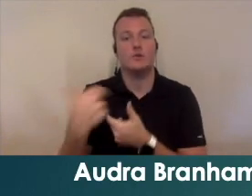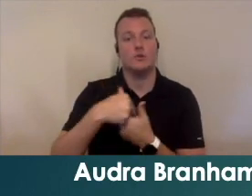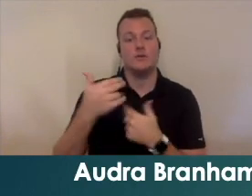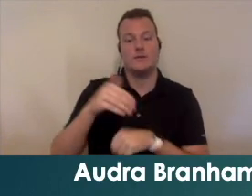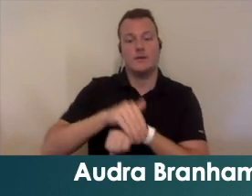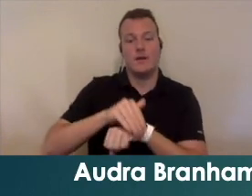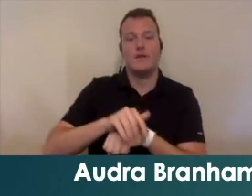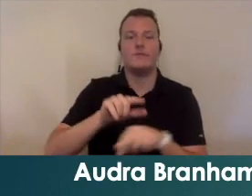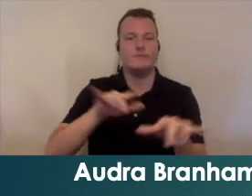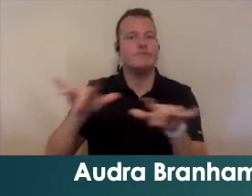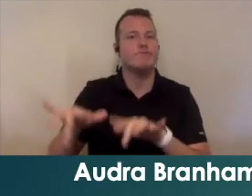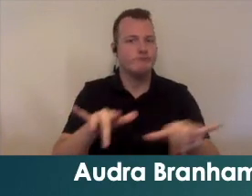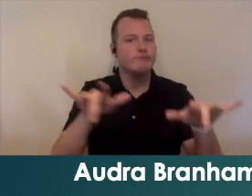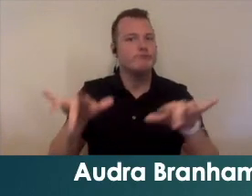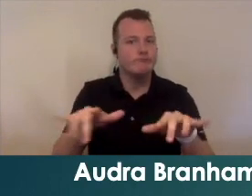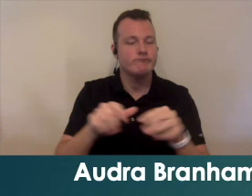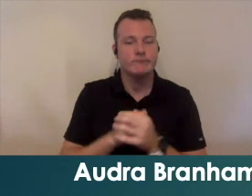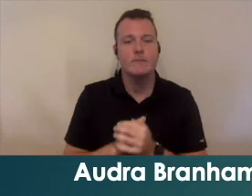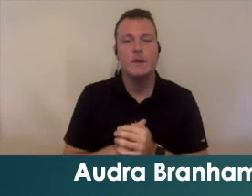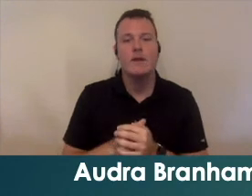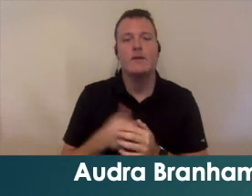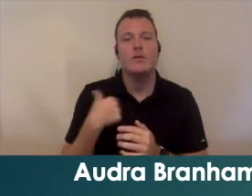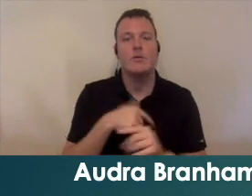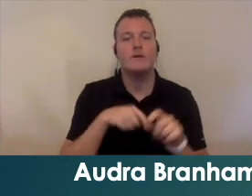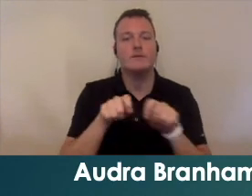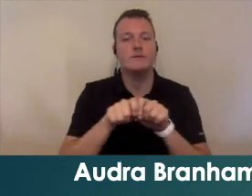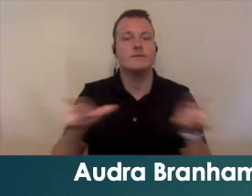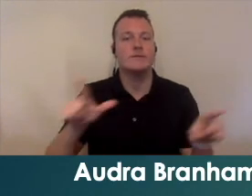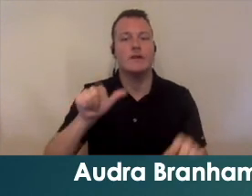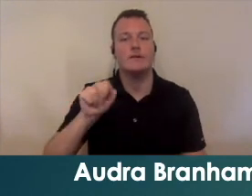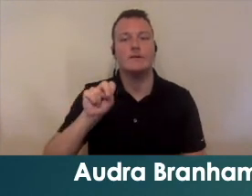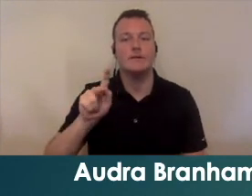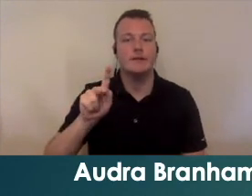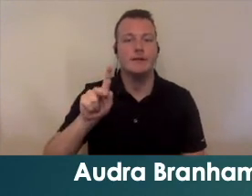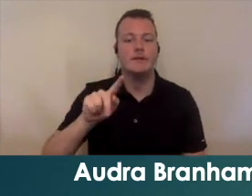session has been recorded. We will send a link out to attendees after the